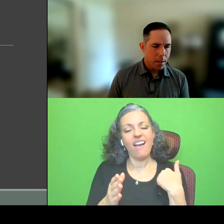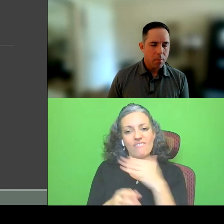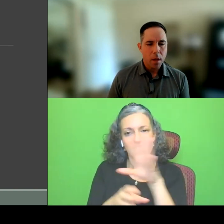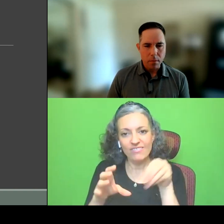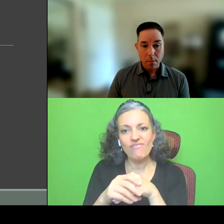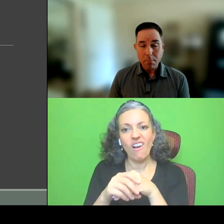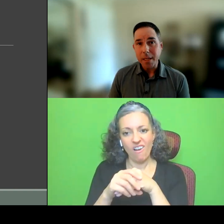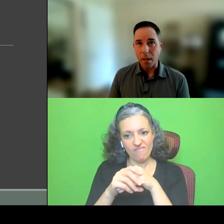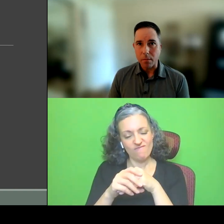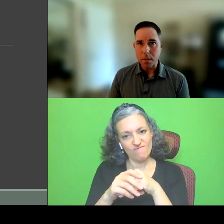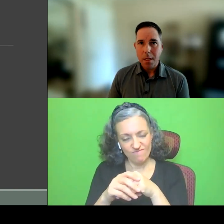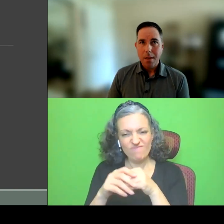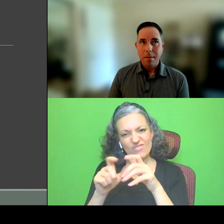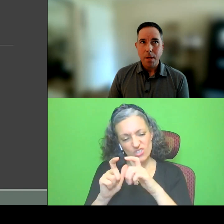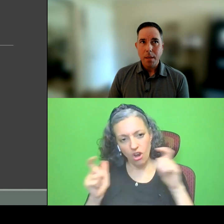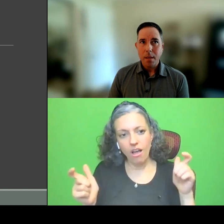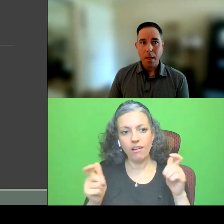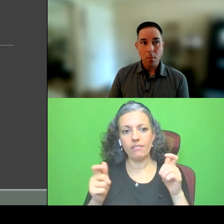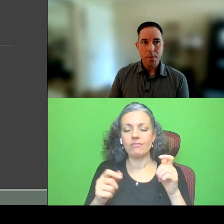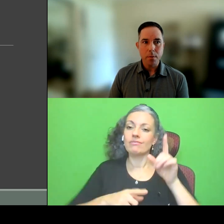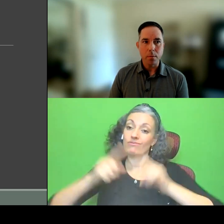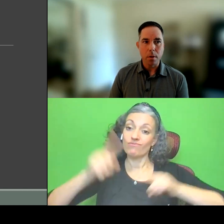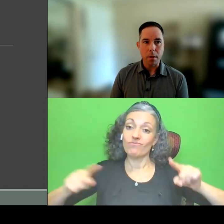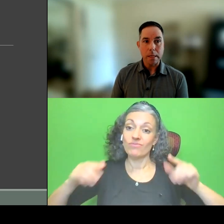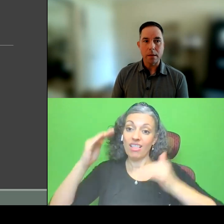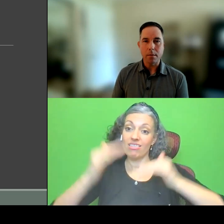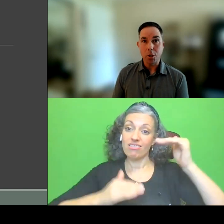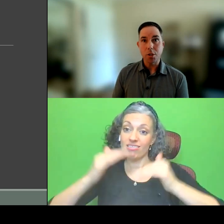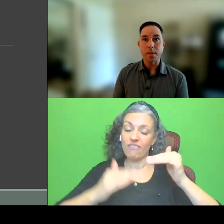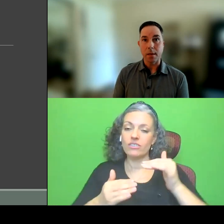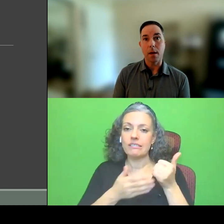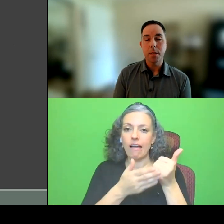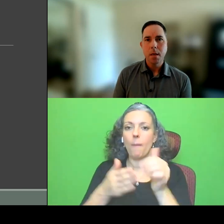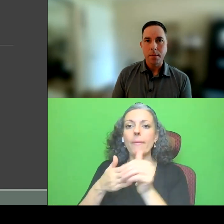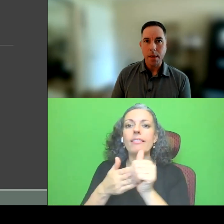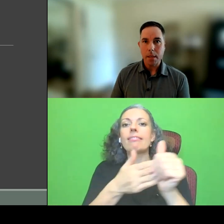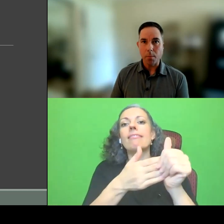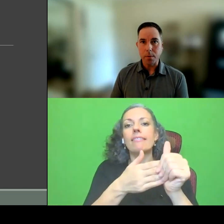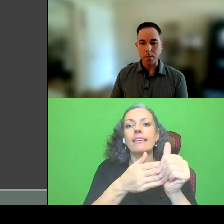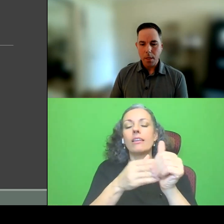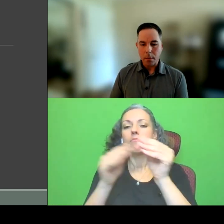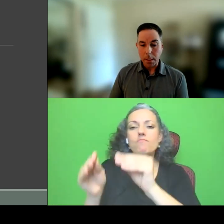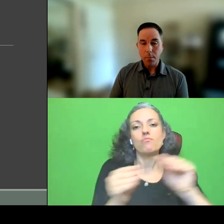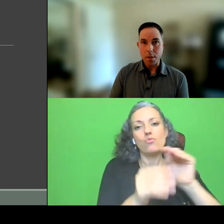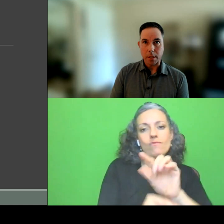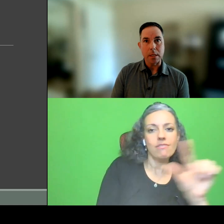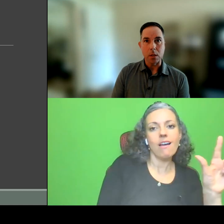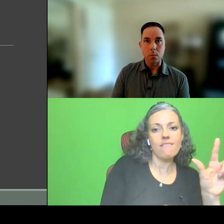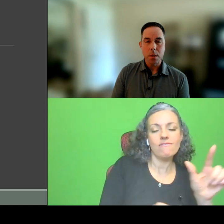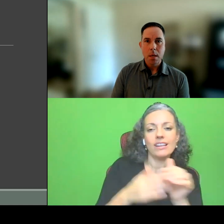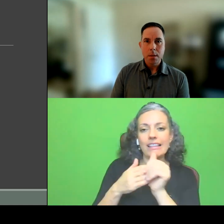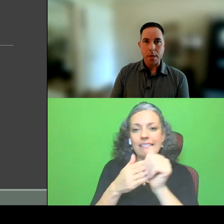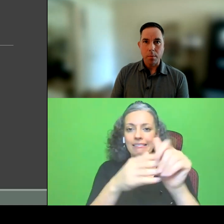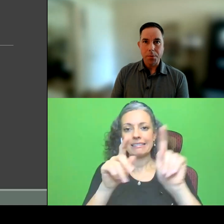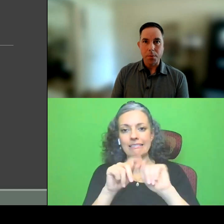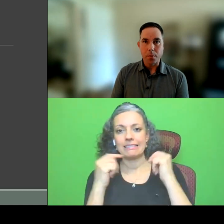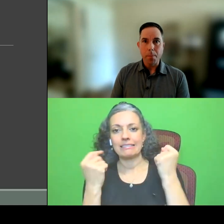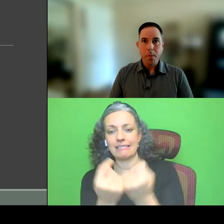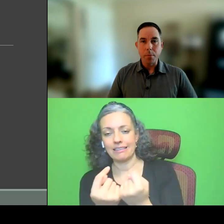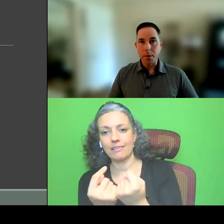On some level, on many levels, they can help to lead the shifting left, they can help to lead project teams to be able to build